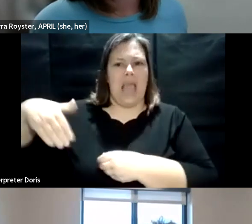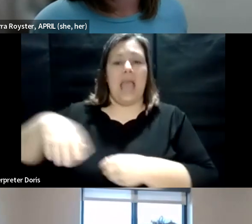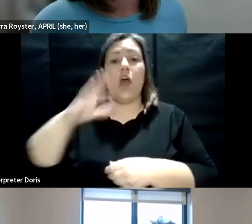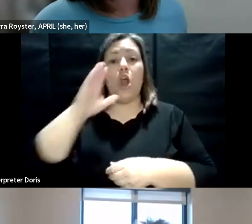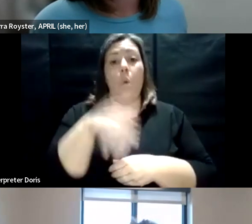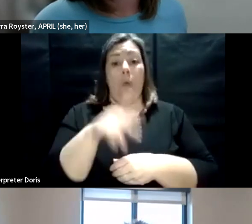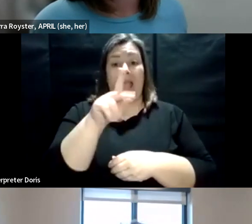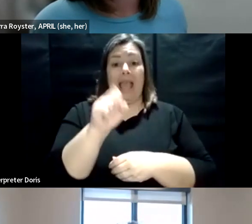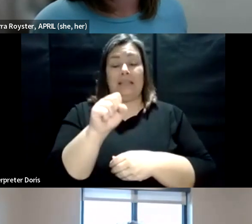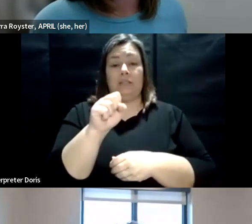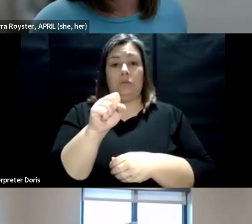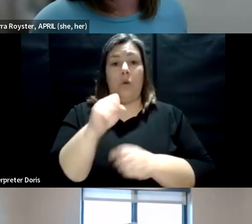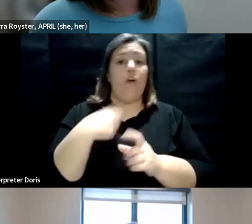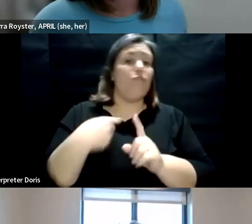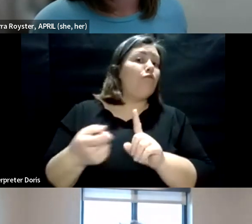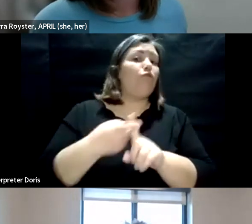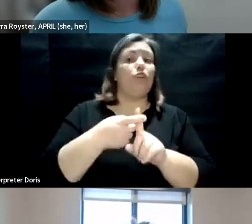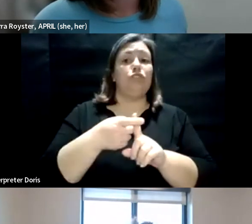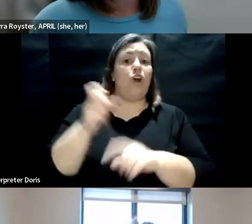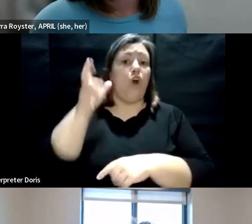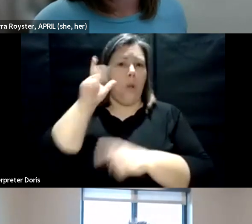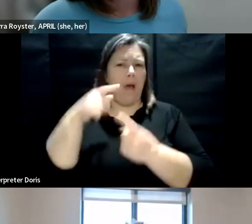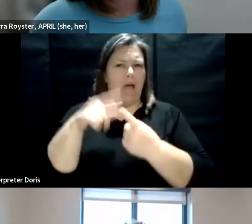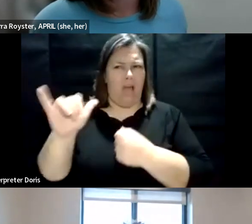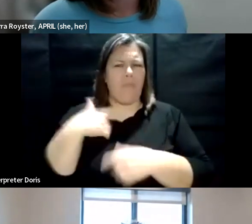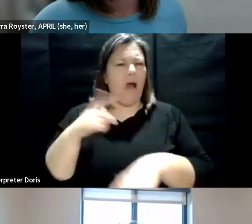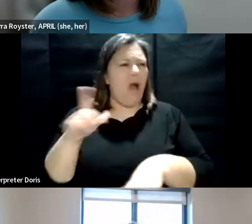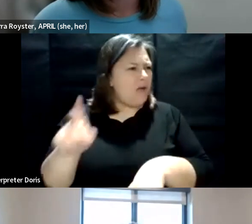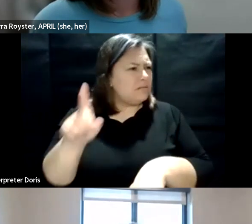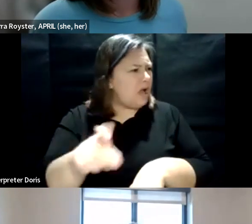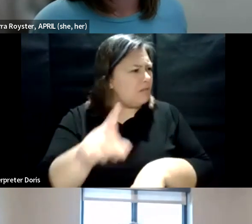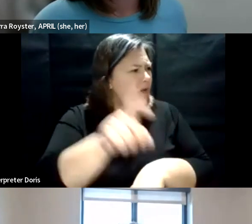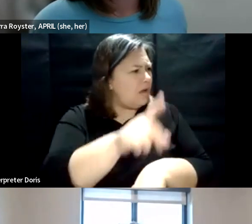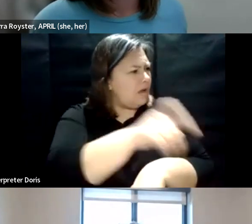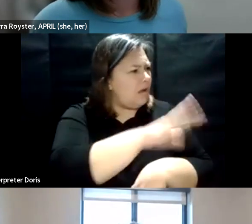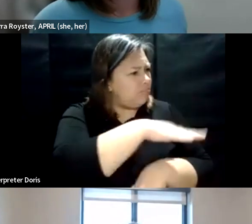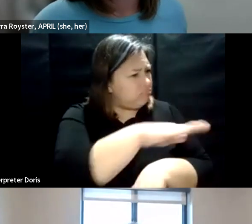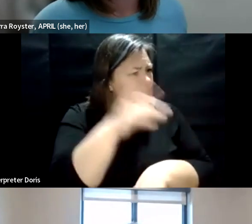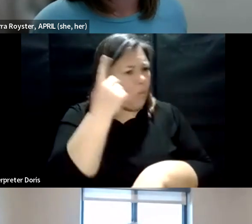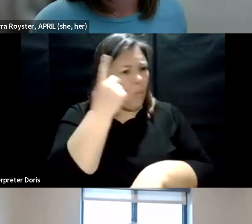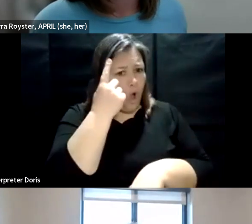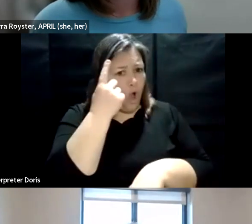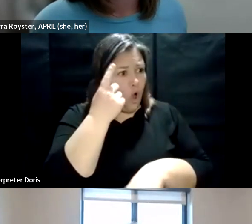Again, you know IL is really coming into this late to the game. You know, Il is really coming into this late to the game. I know in Kansas a lot of when I first heard about this I started asking around.